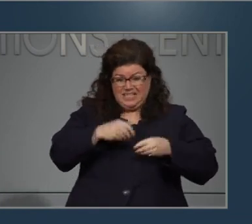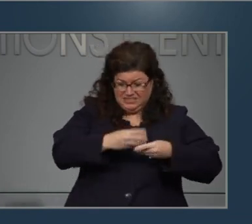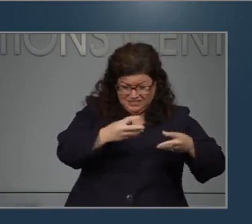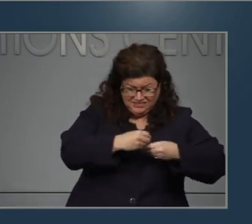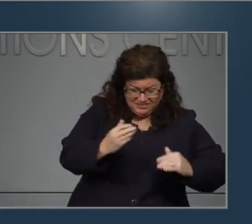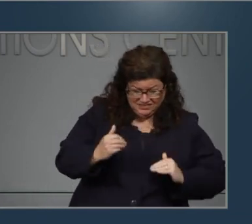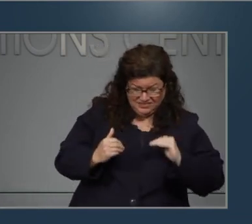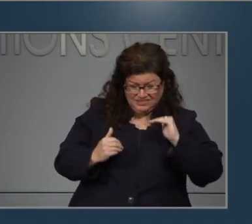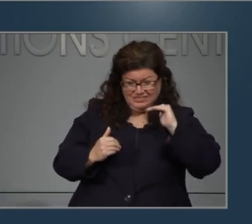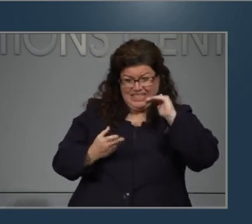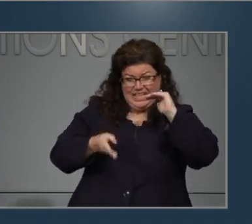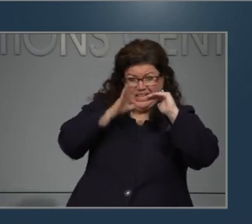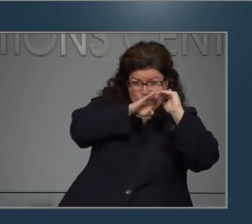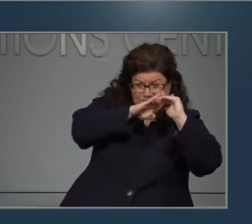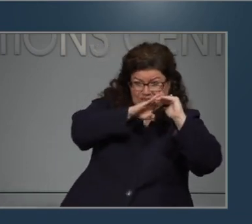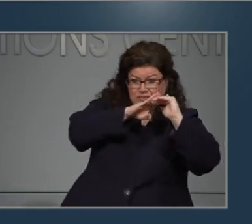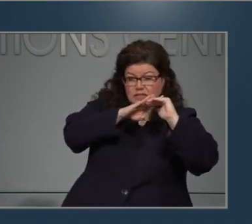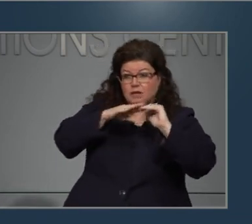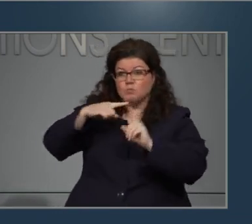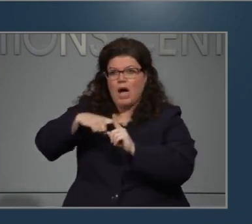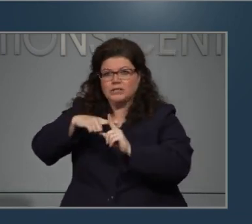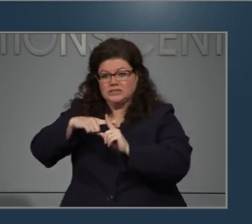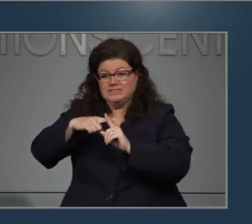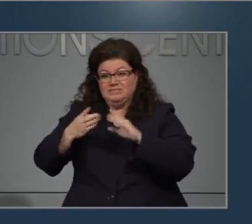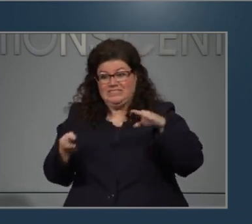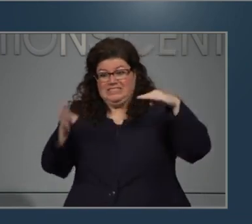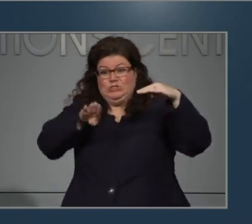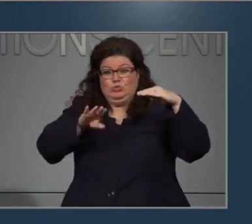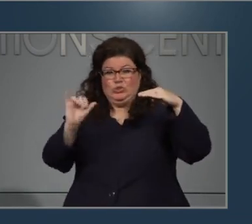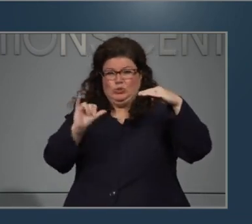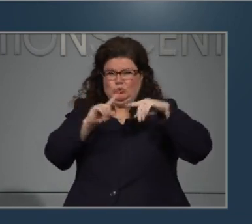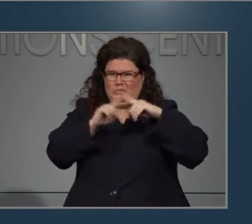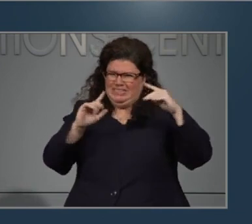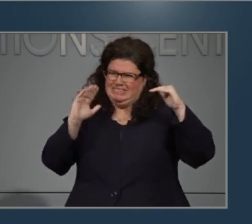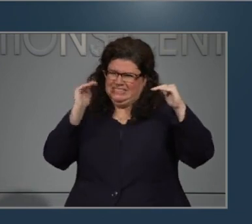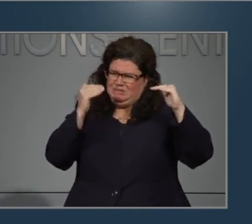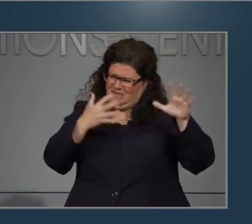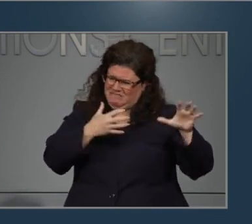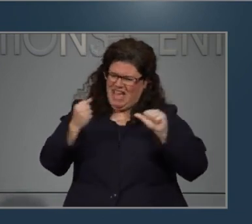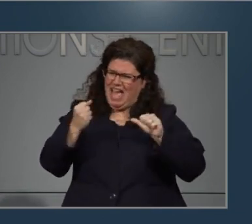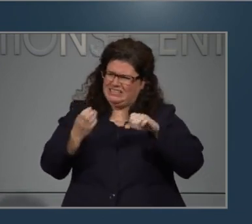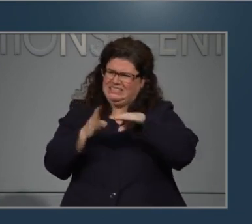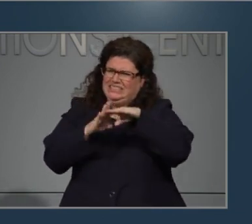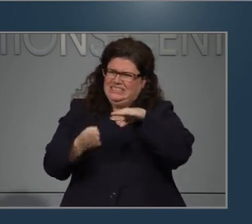IT INDICATES THAT THE VIRUS IS STILL VERY PREVALENT IN OUR STATE.